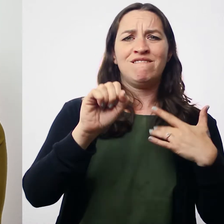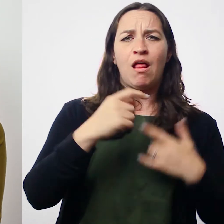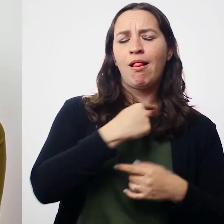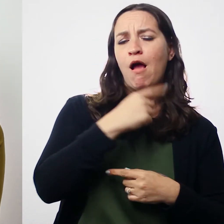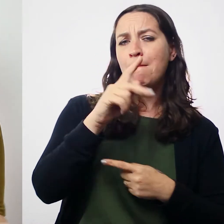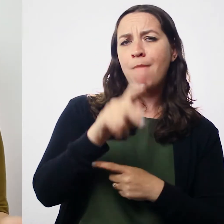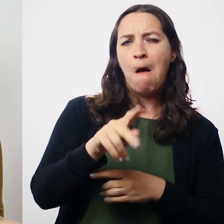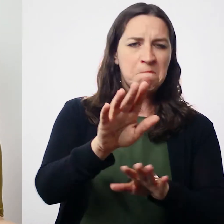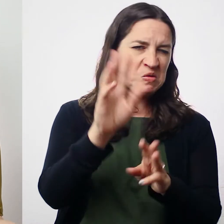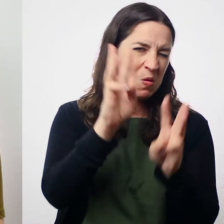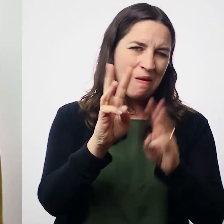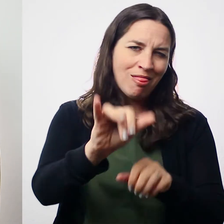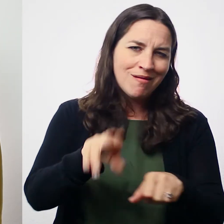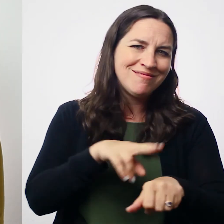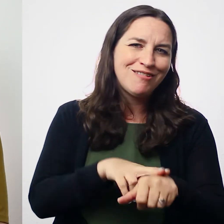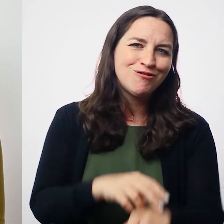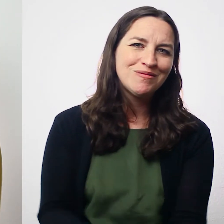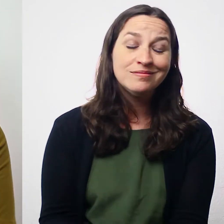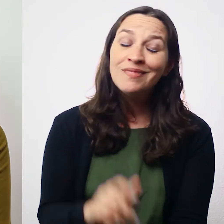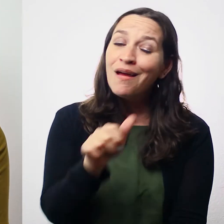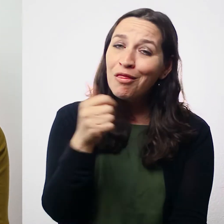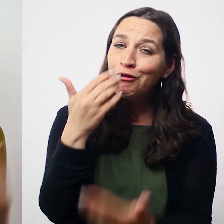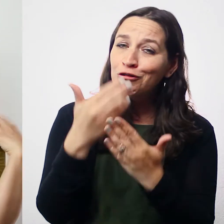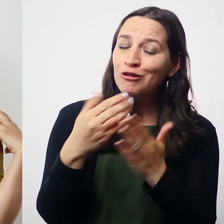it's okay. It's really natural. So don't worry about it. Another one that's really good for